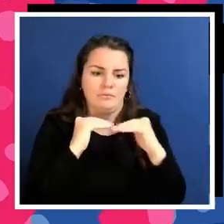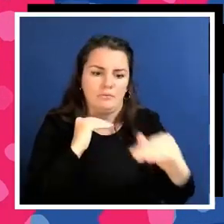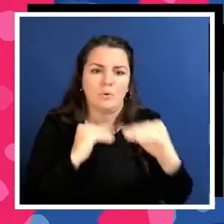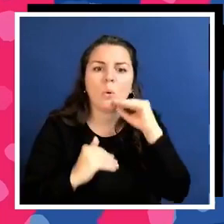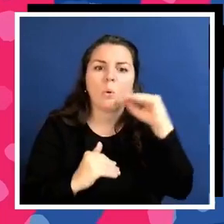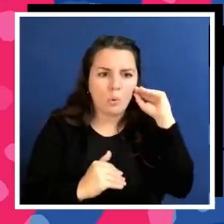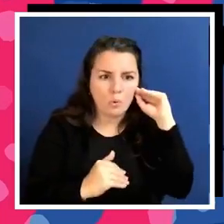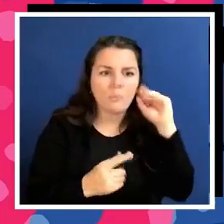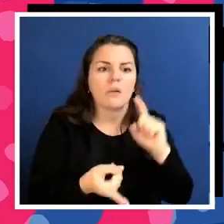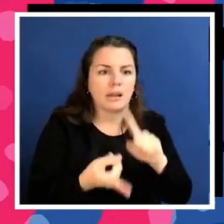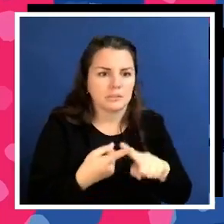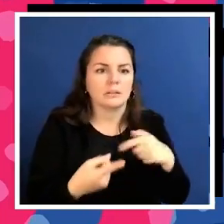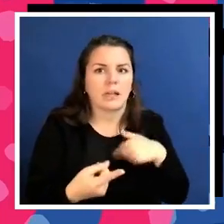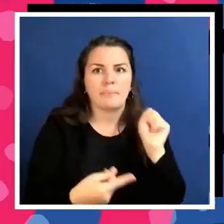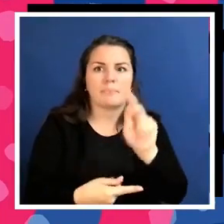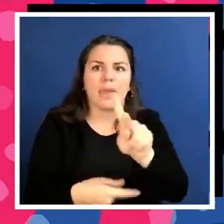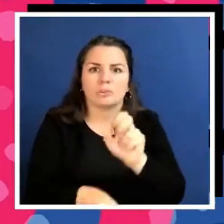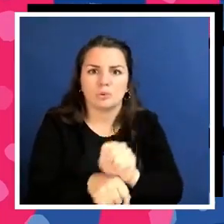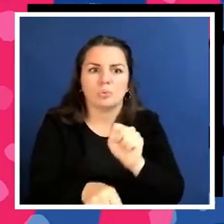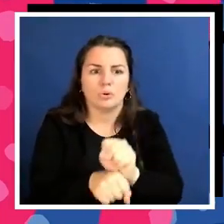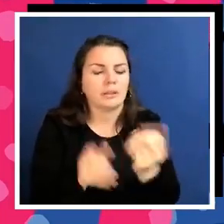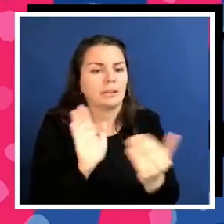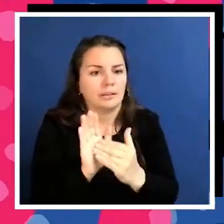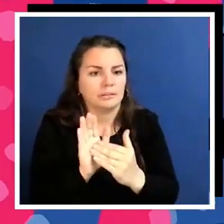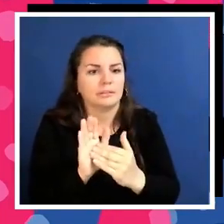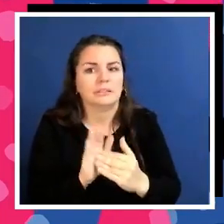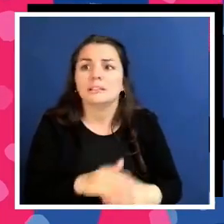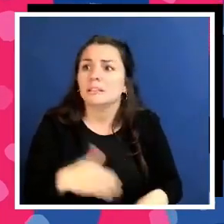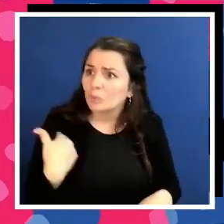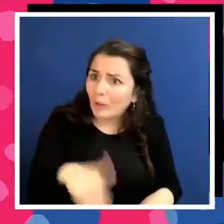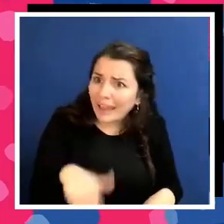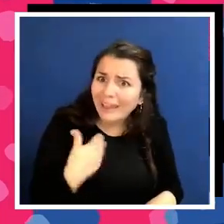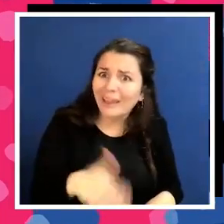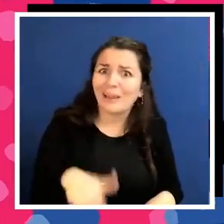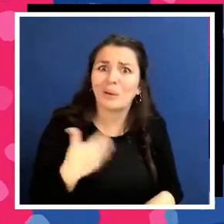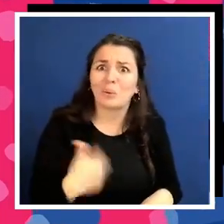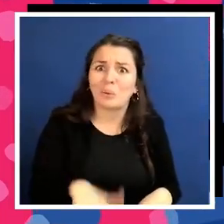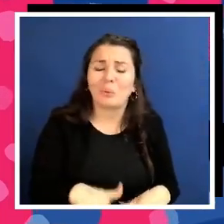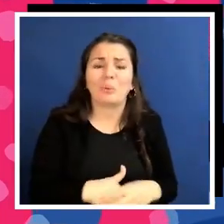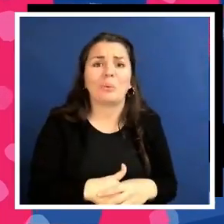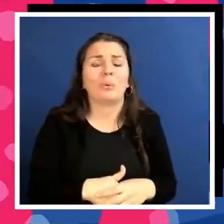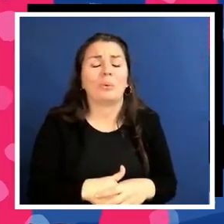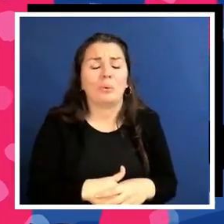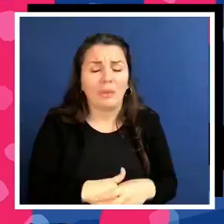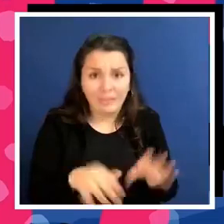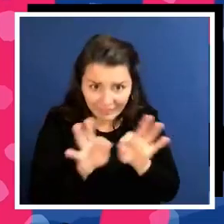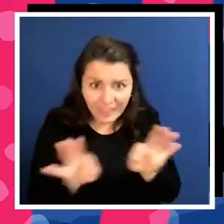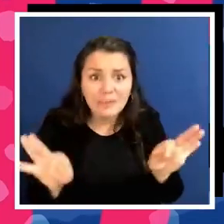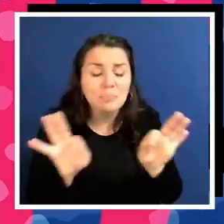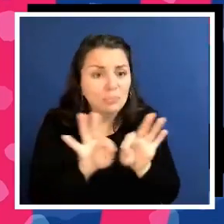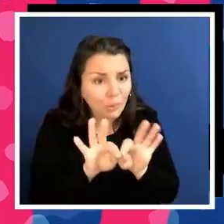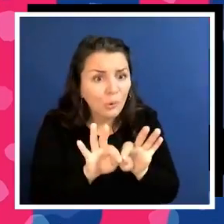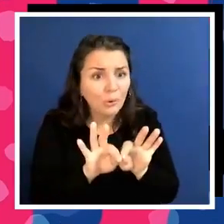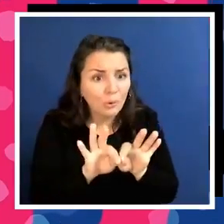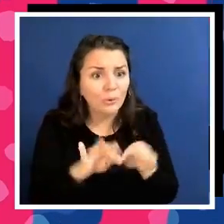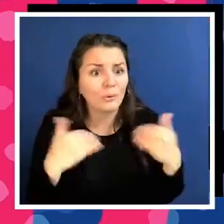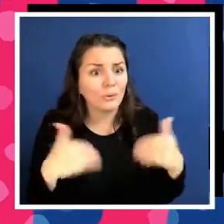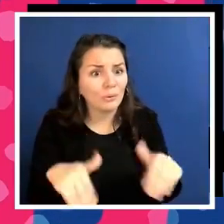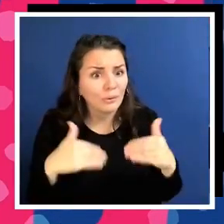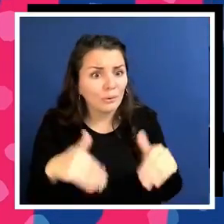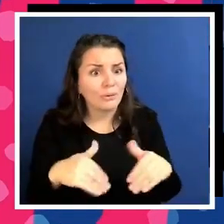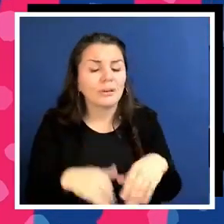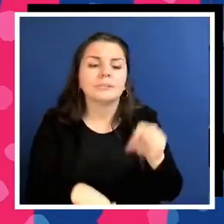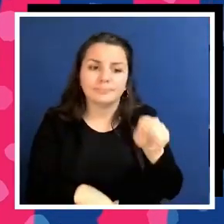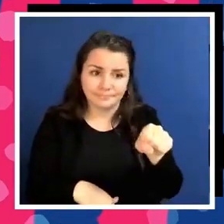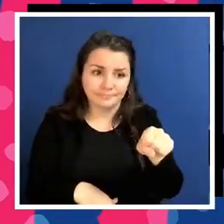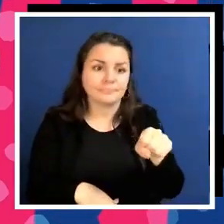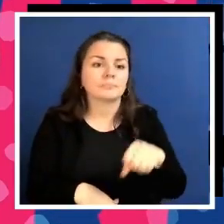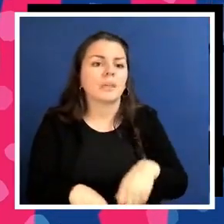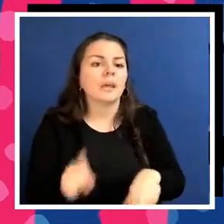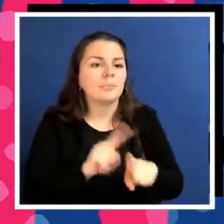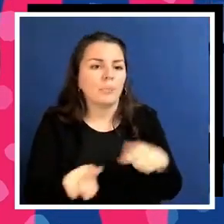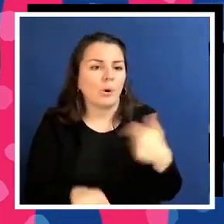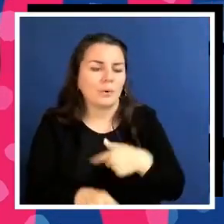ABLE TO TAKE THE TAX CREDIT TO